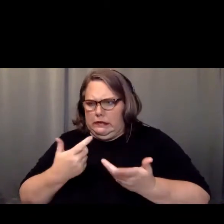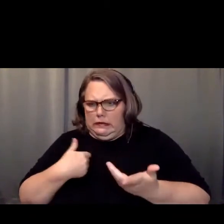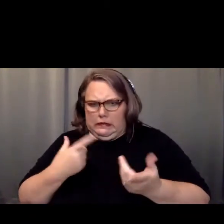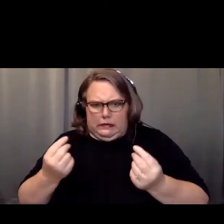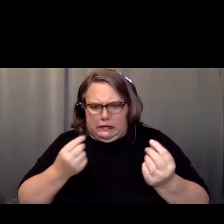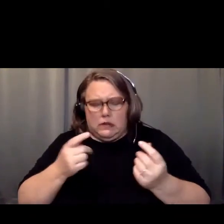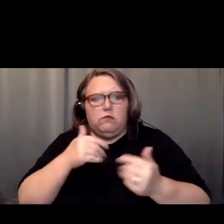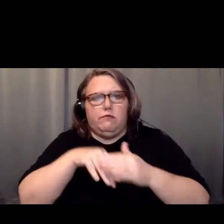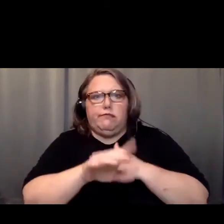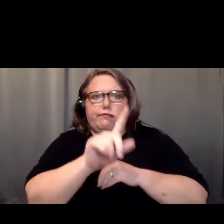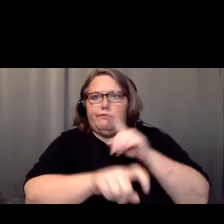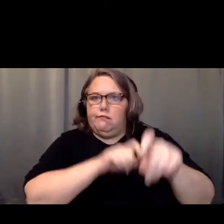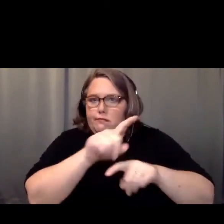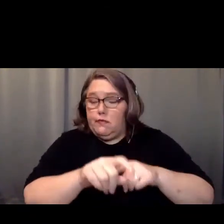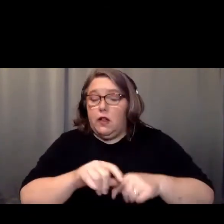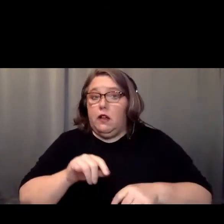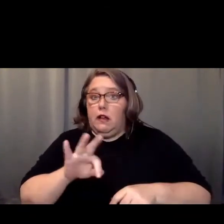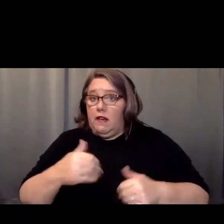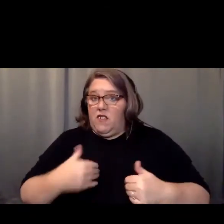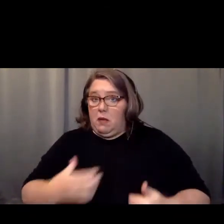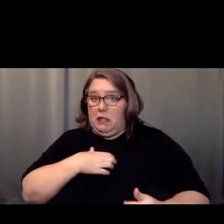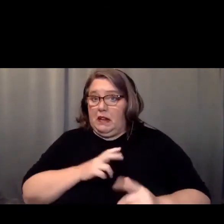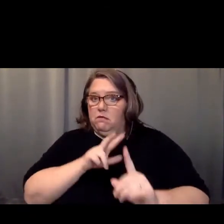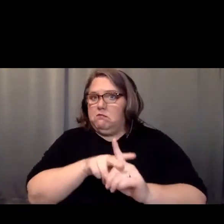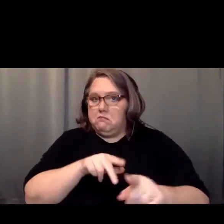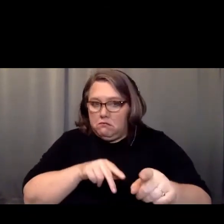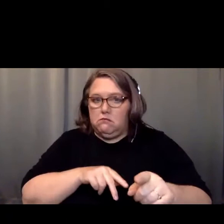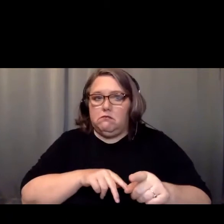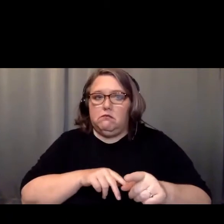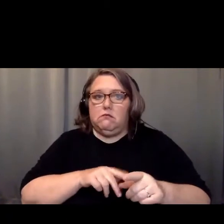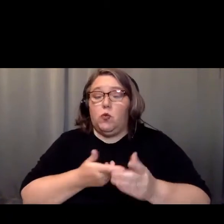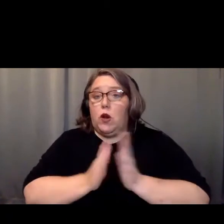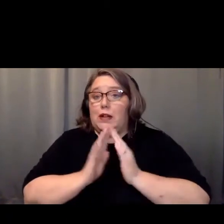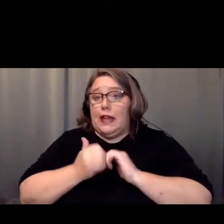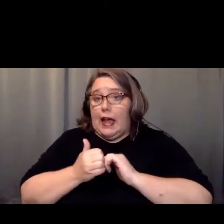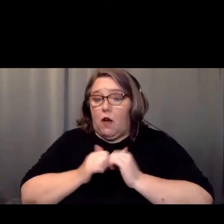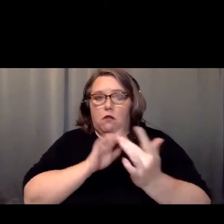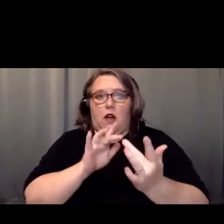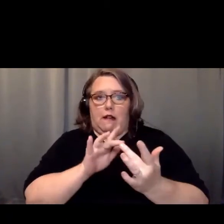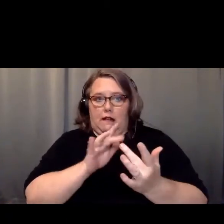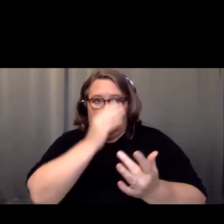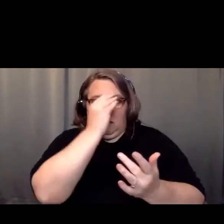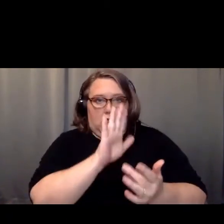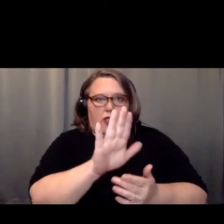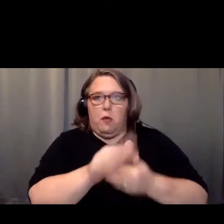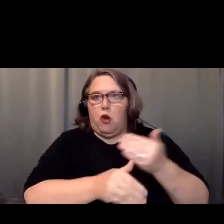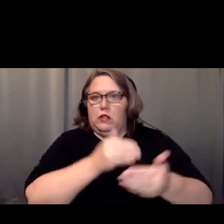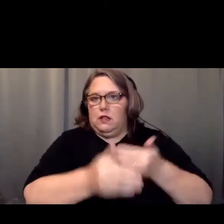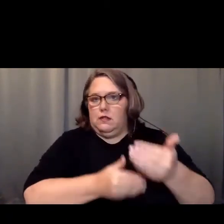So, regarding how to actually request accommodations, you would contact them and find out what their process is.